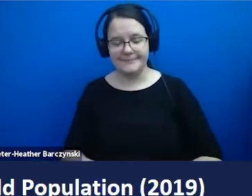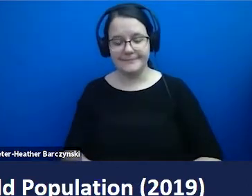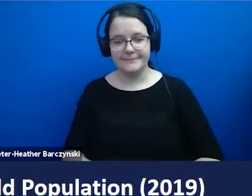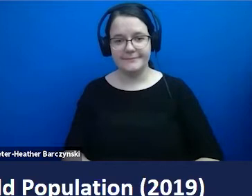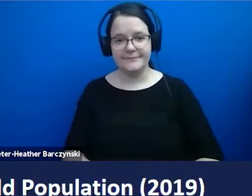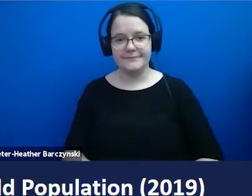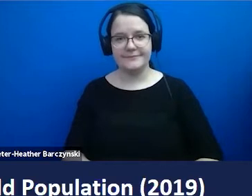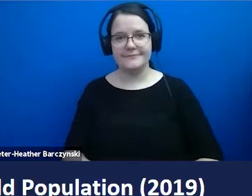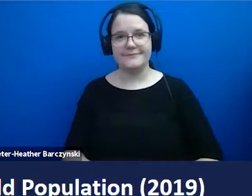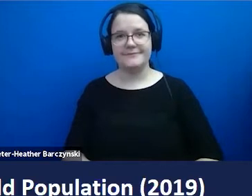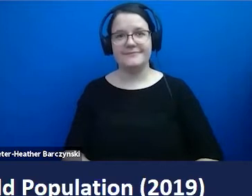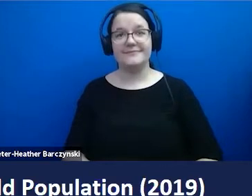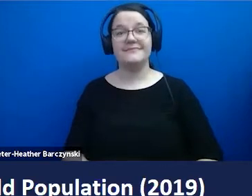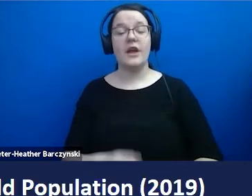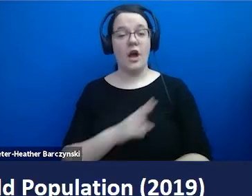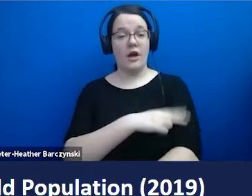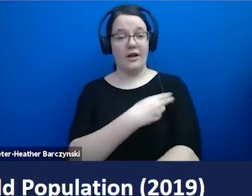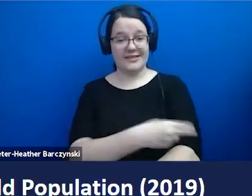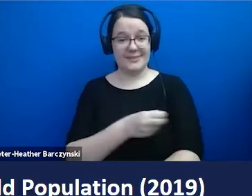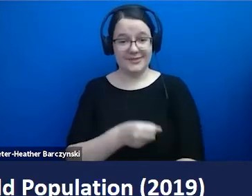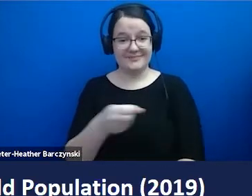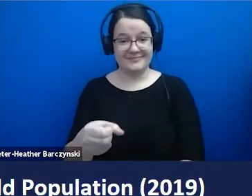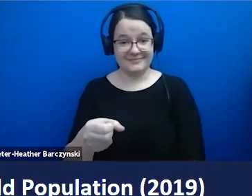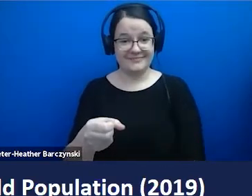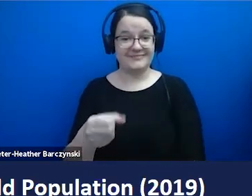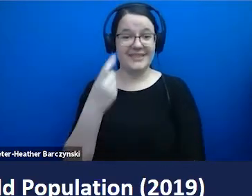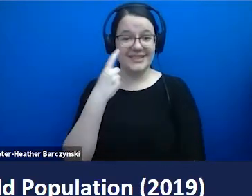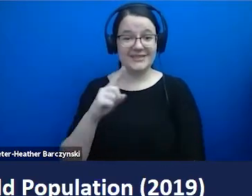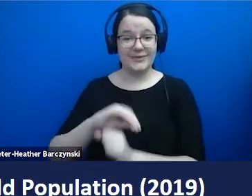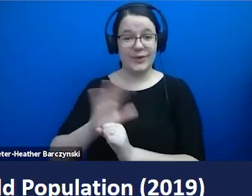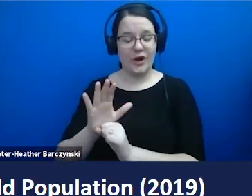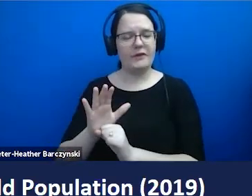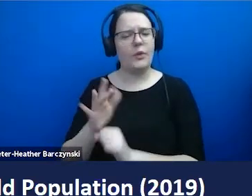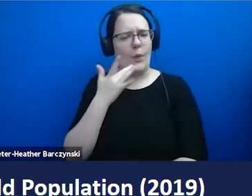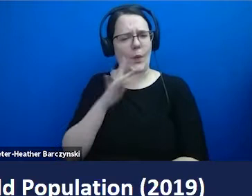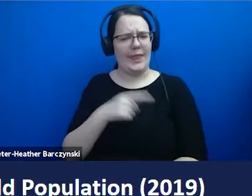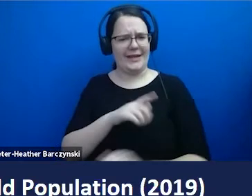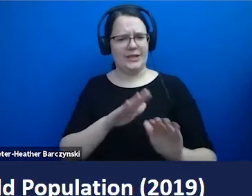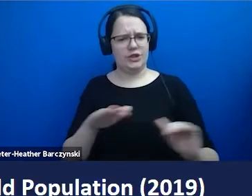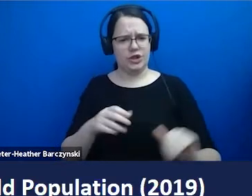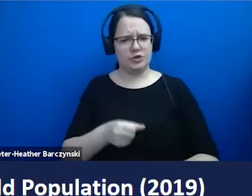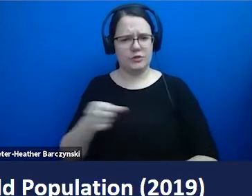the hospitalization rate for covid is thankfully much lower in children than in adults with only